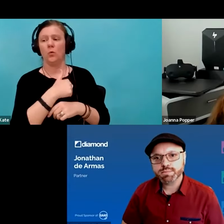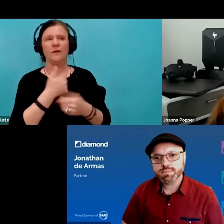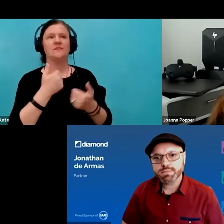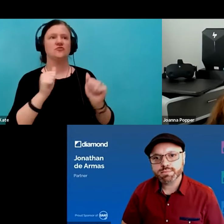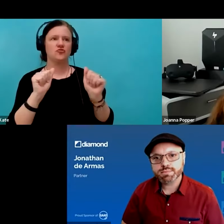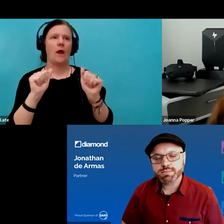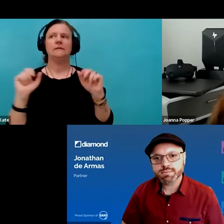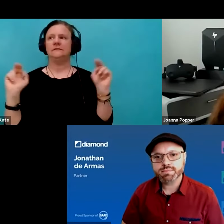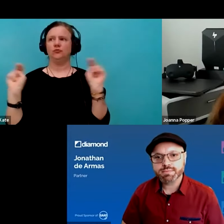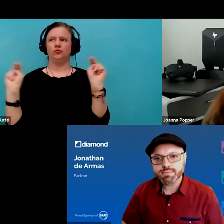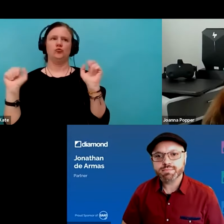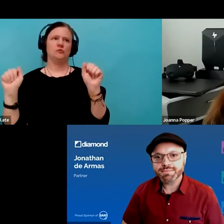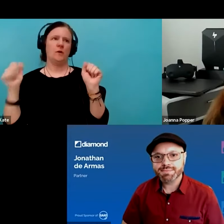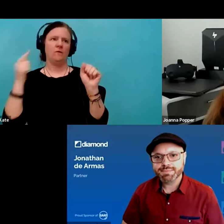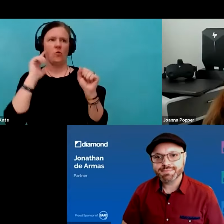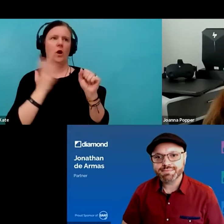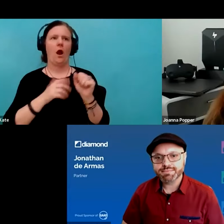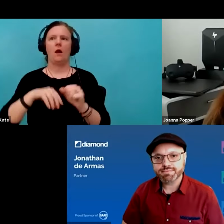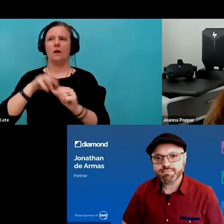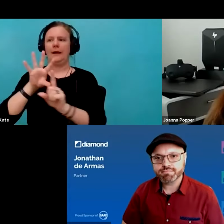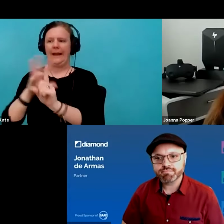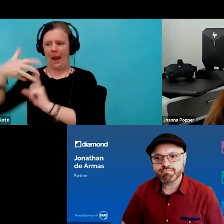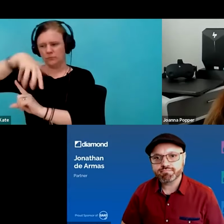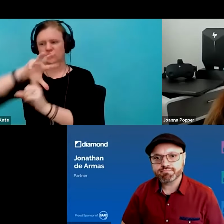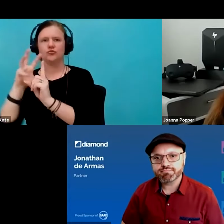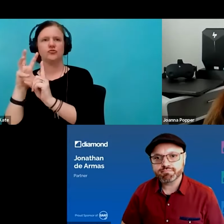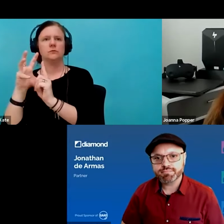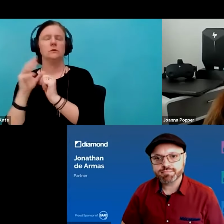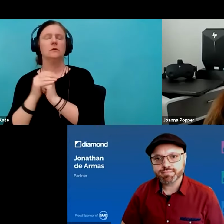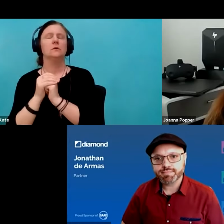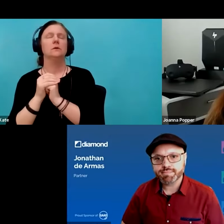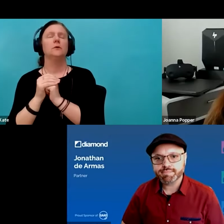agnostic as possible with our captures we deliver in a couple different file